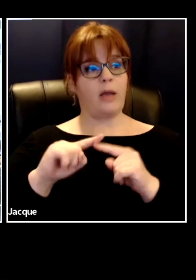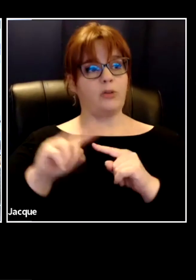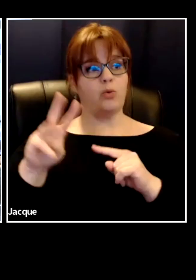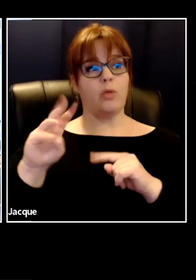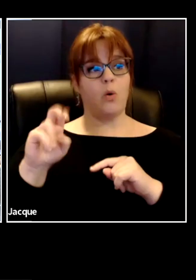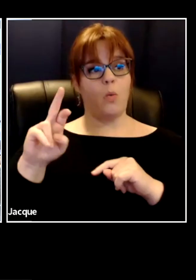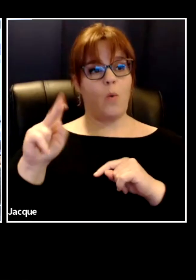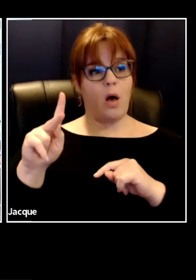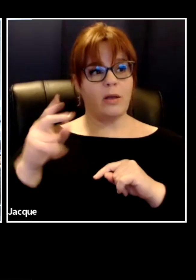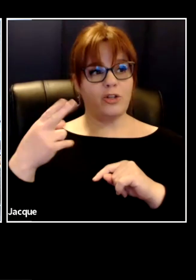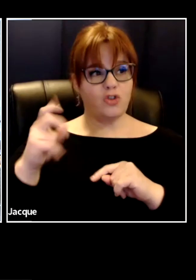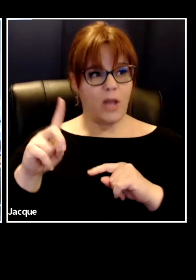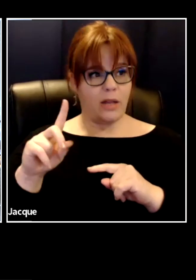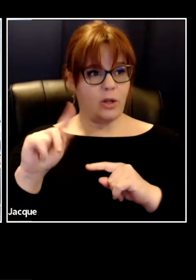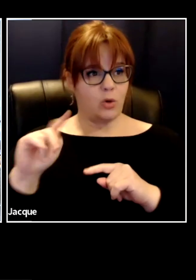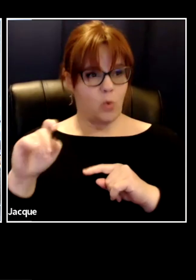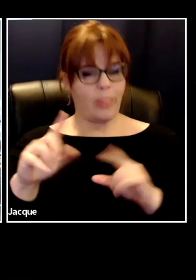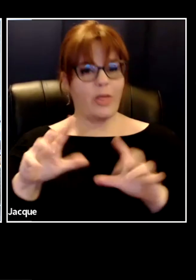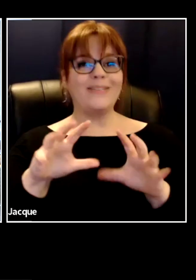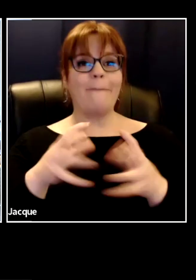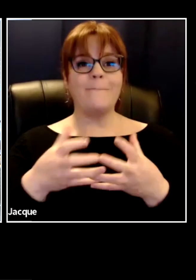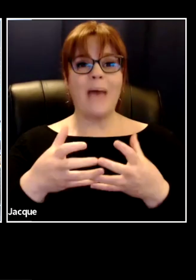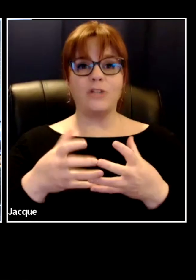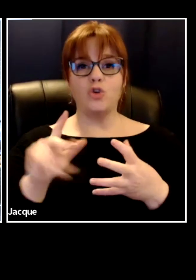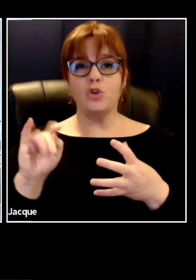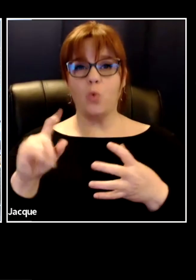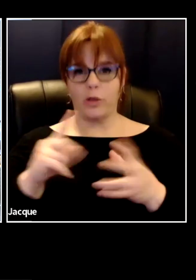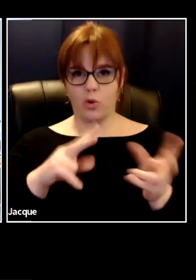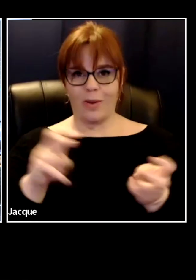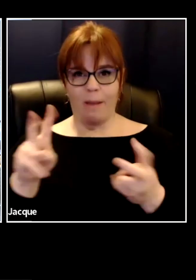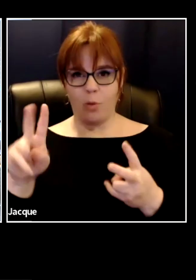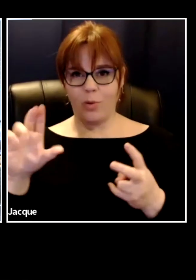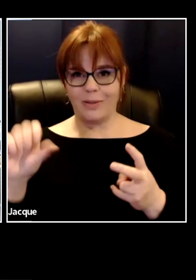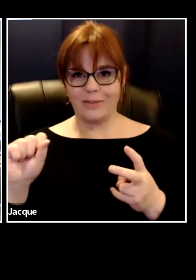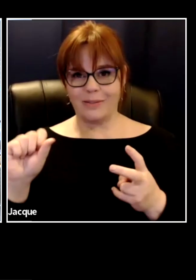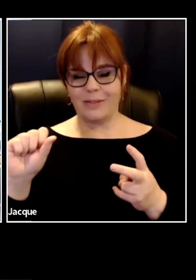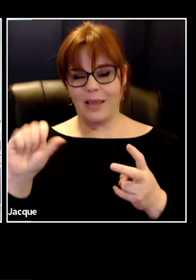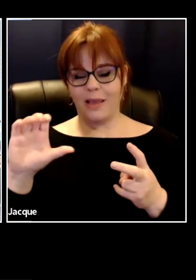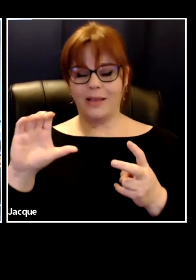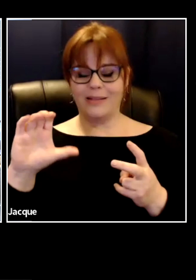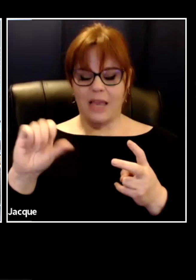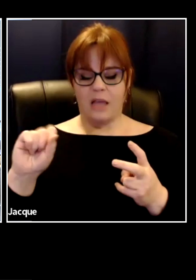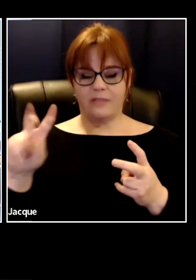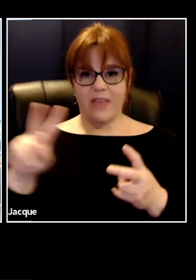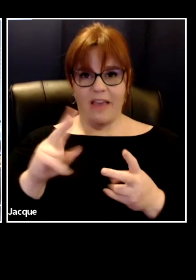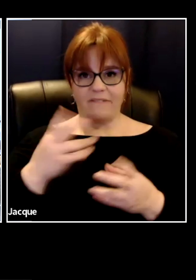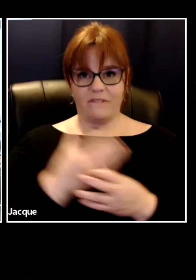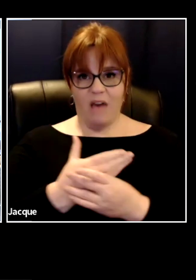batch tab now that allows you to upload a CSV file with all kind of different parameters. Um so yeah